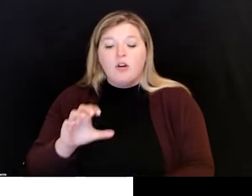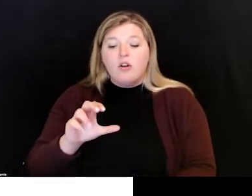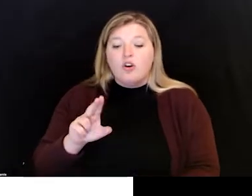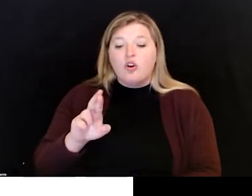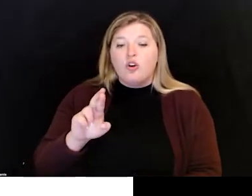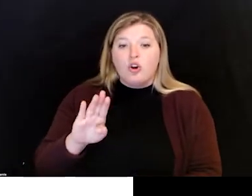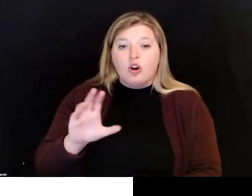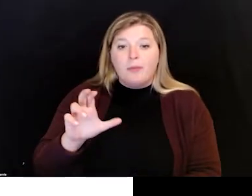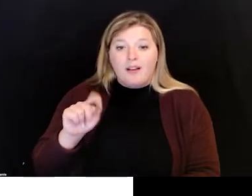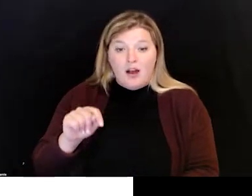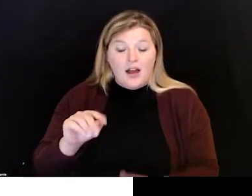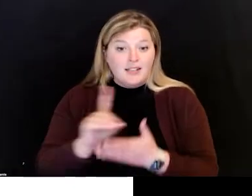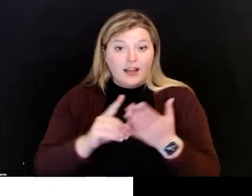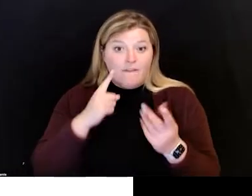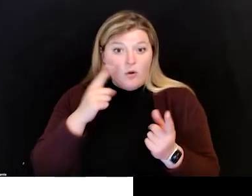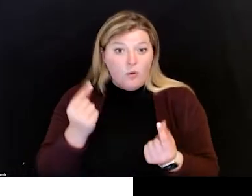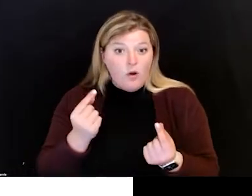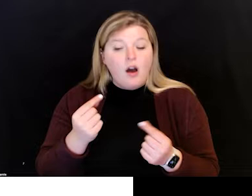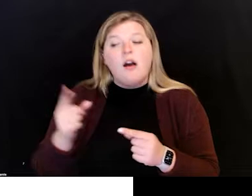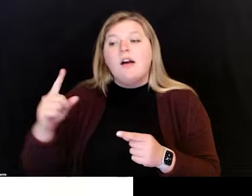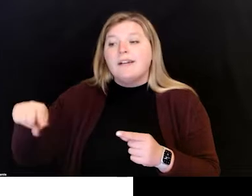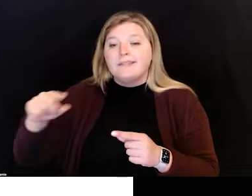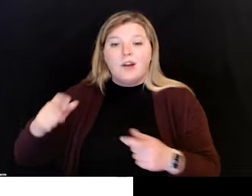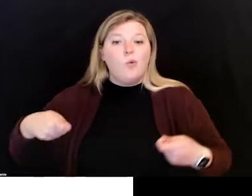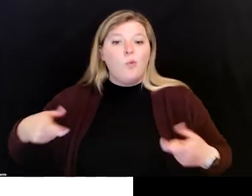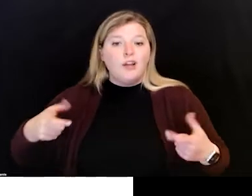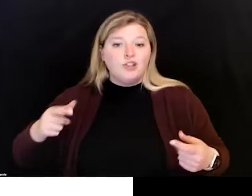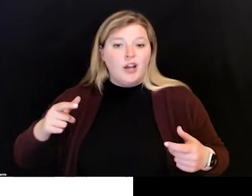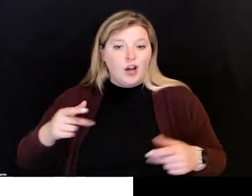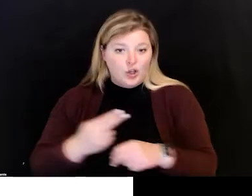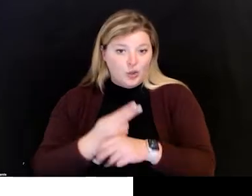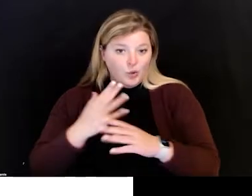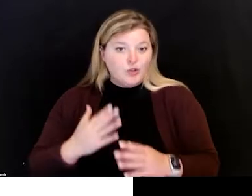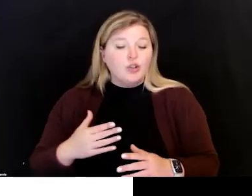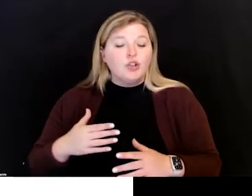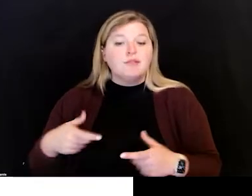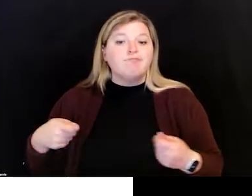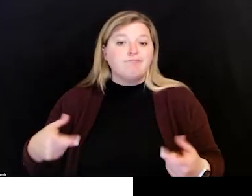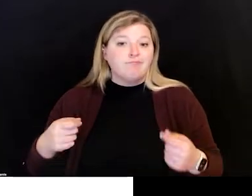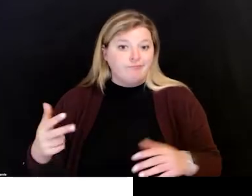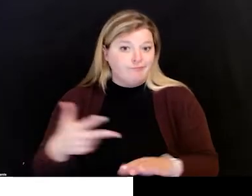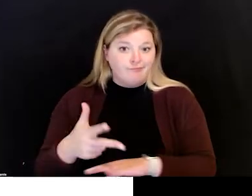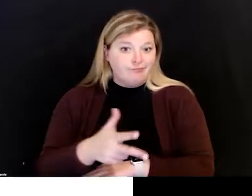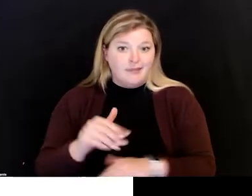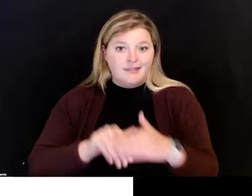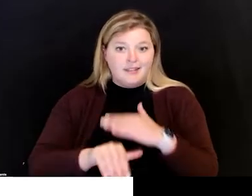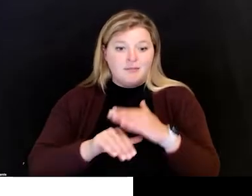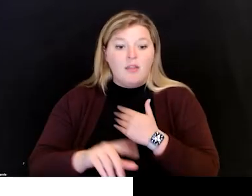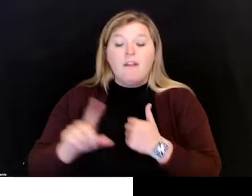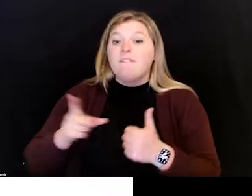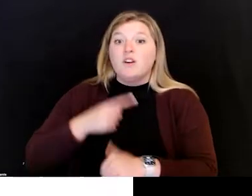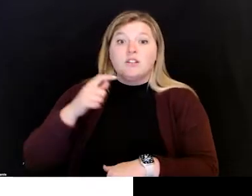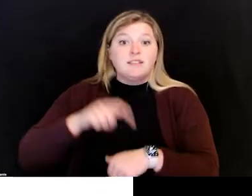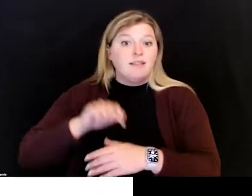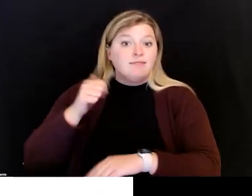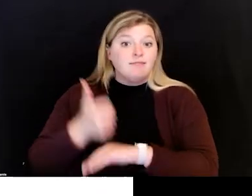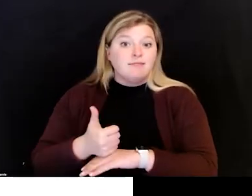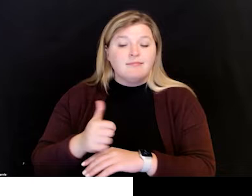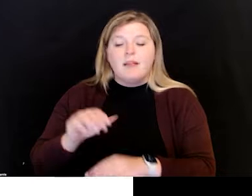to help make sidewalks accessible for people who use wheelchairs. The first curb cut was installed in Michigan in 1945